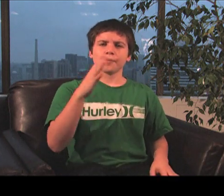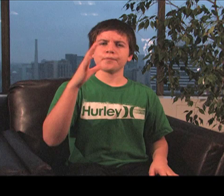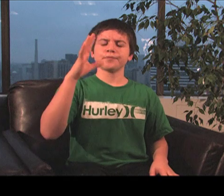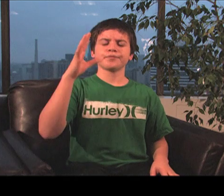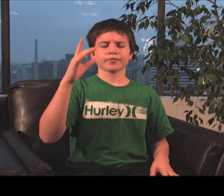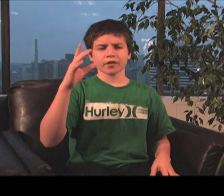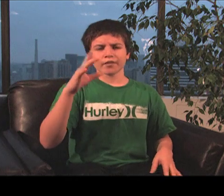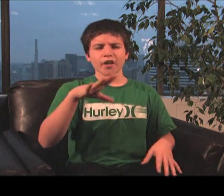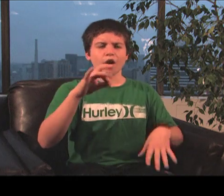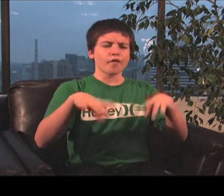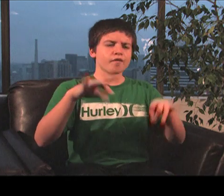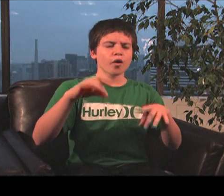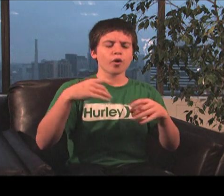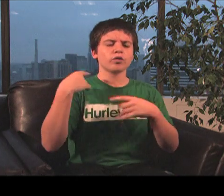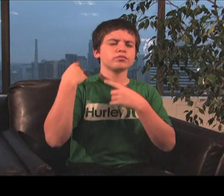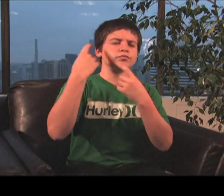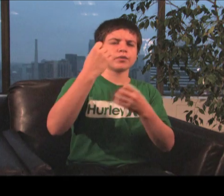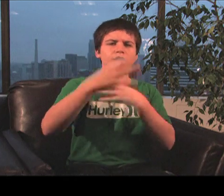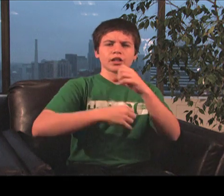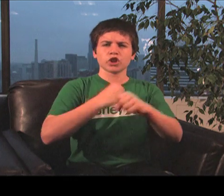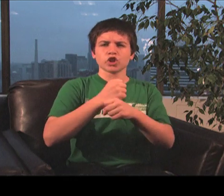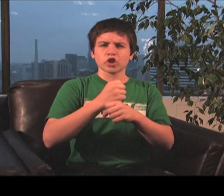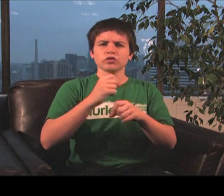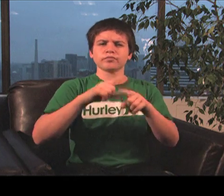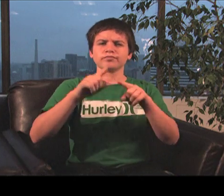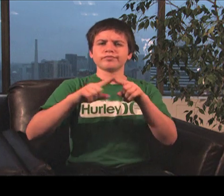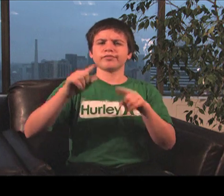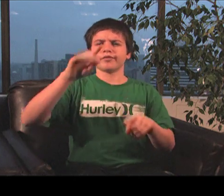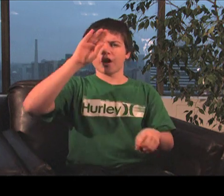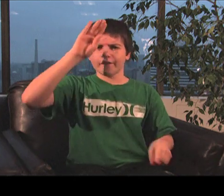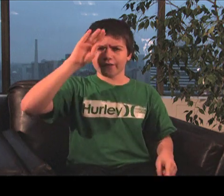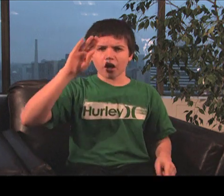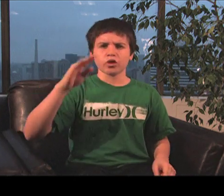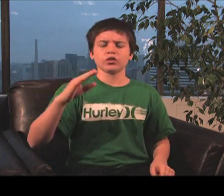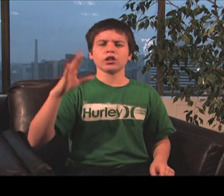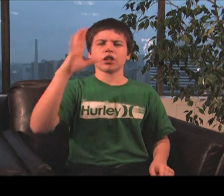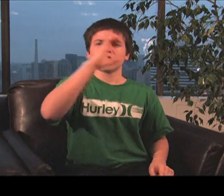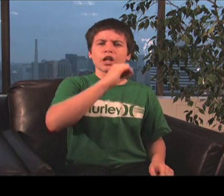because she was told that it wouldn't be possible because she was deaf.